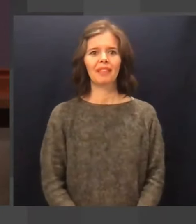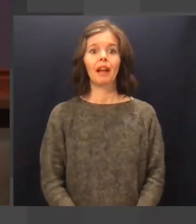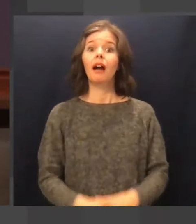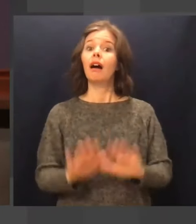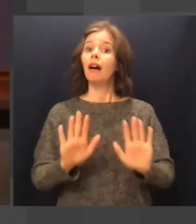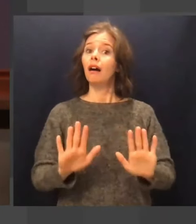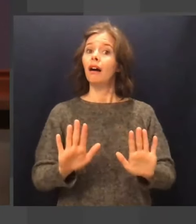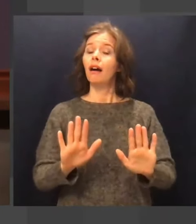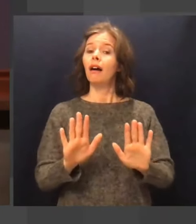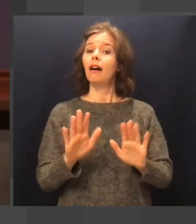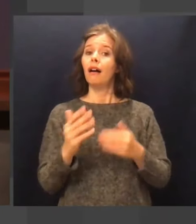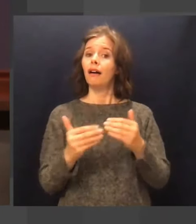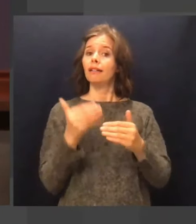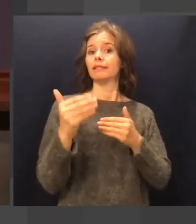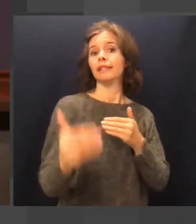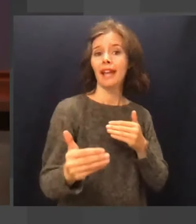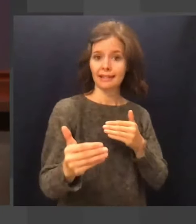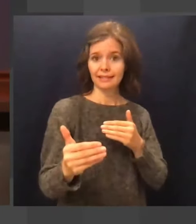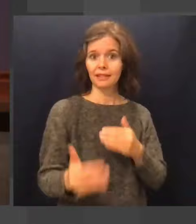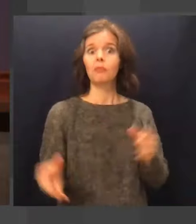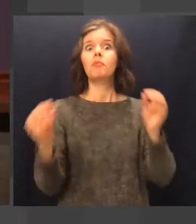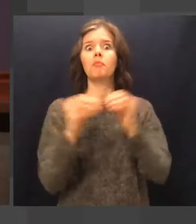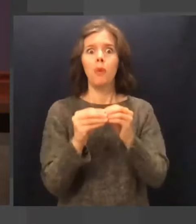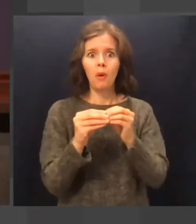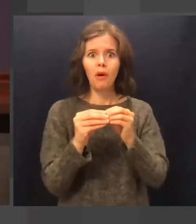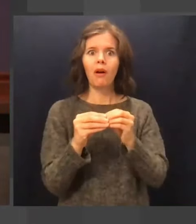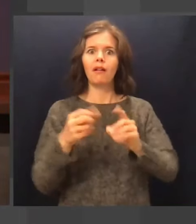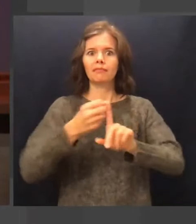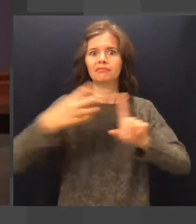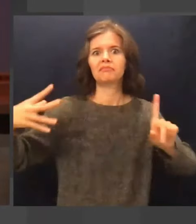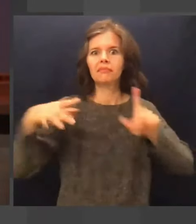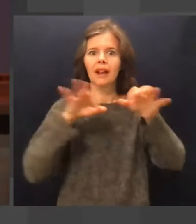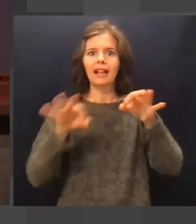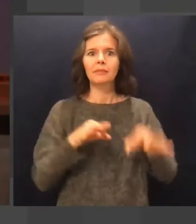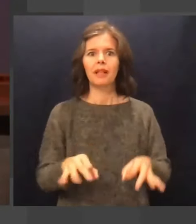ANOTHER SEGMENT FULL OF EVEN MORE CAVE UPDATES LATER ON IN